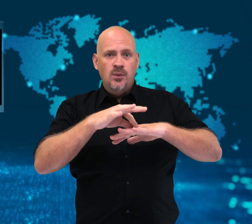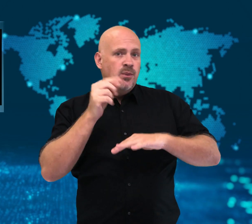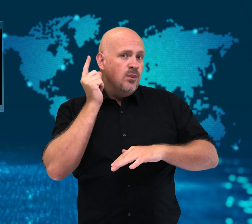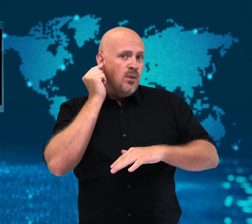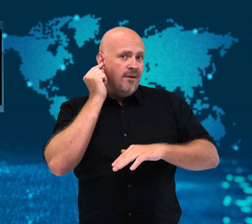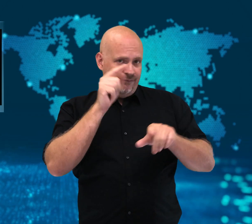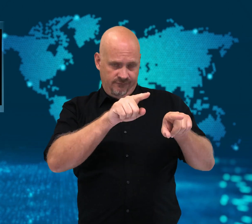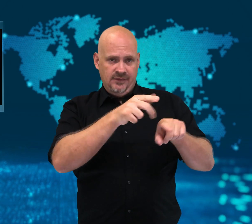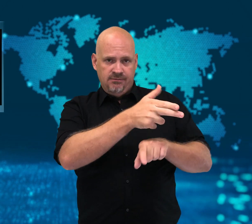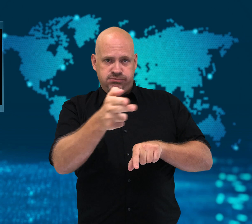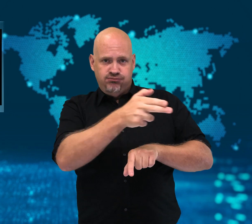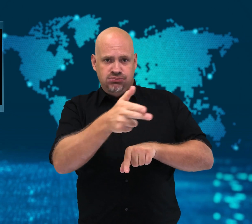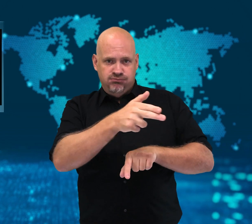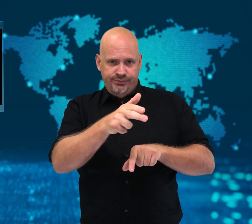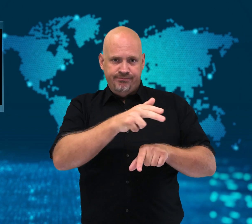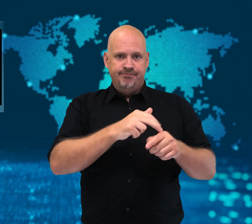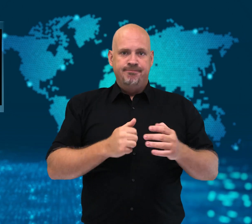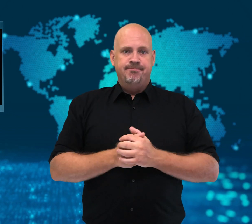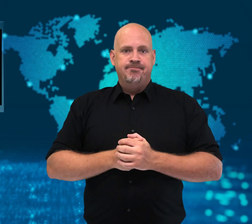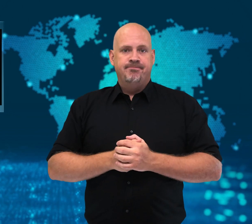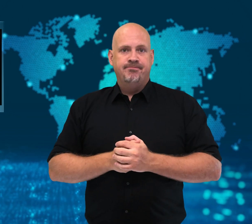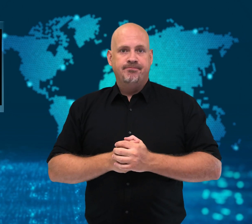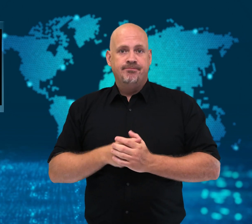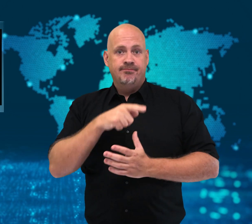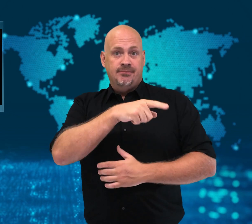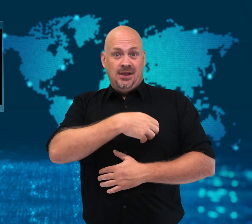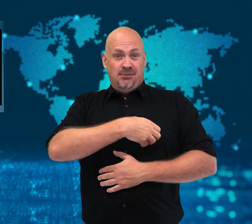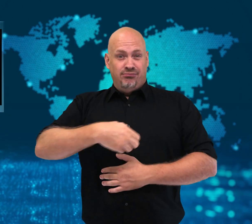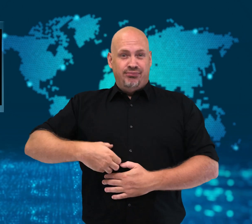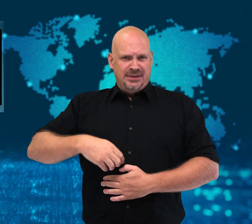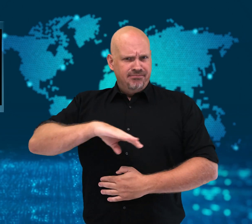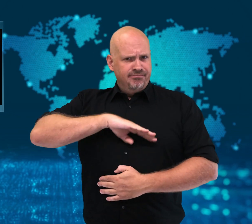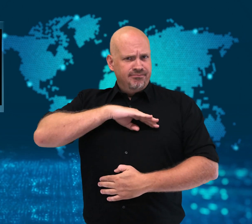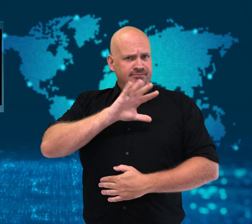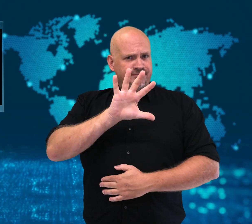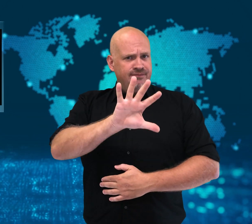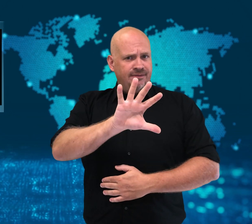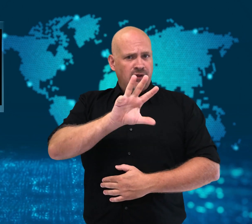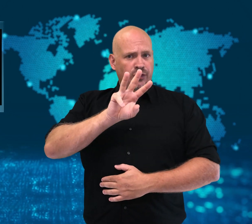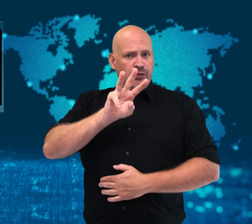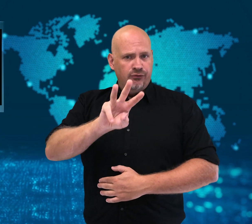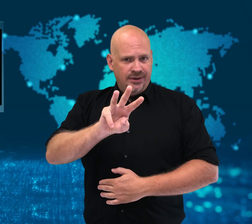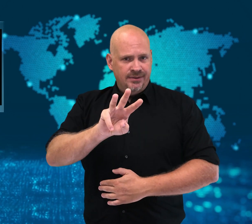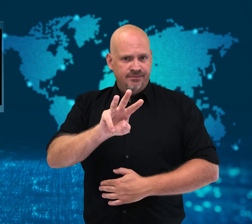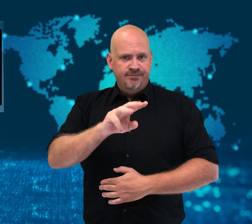The 53-year-old President, Jovenel Moise,